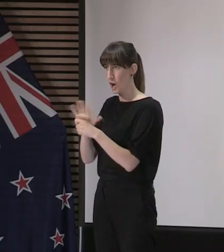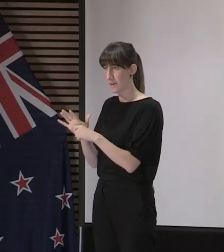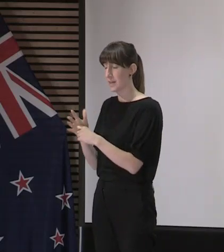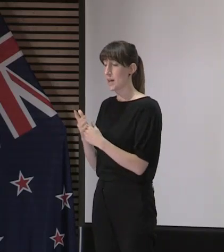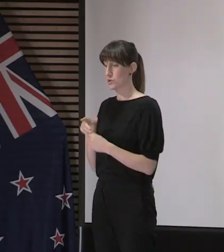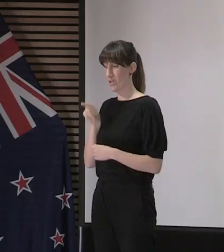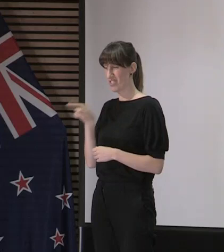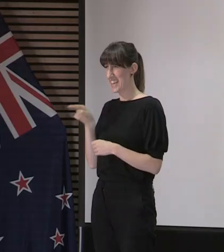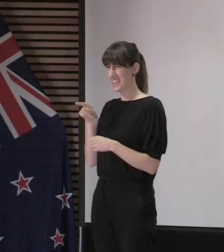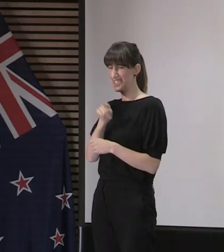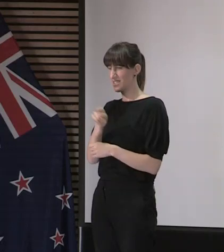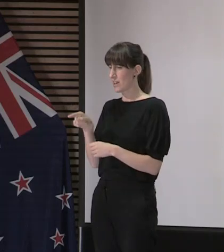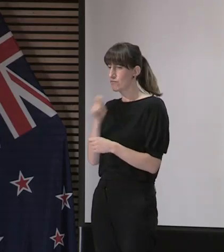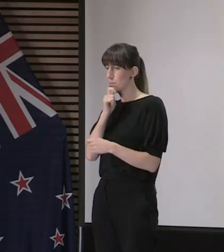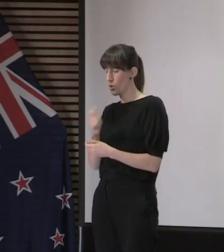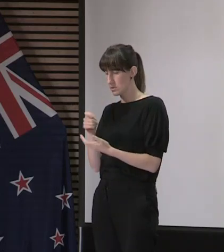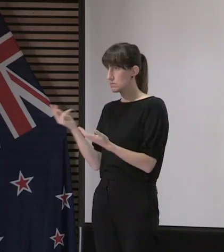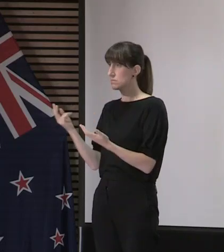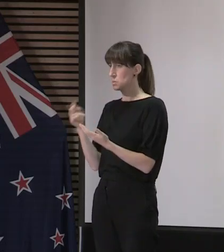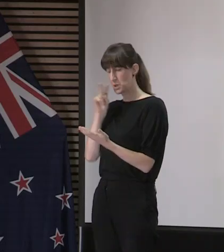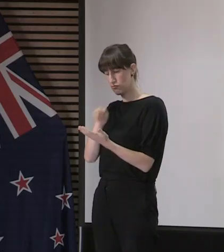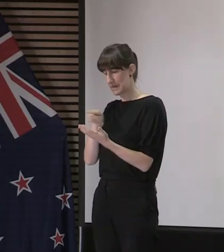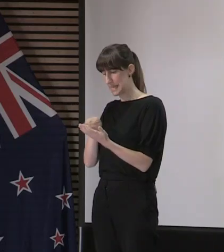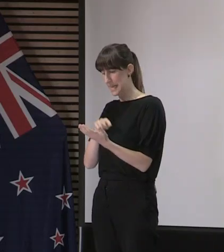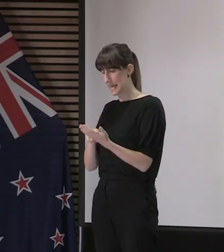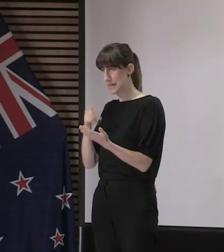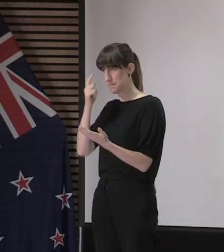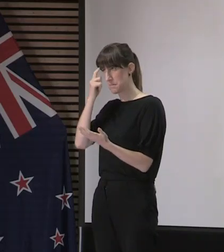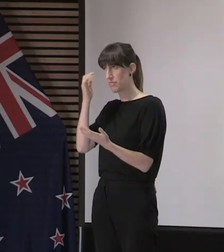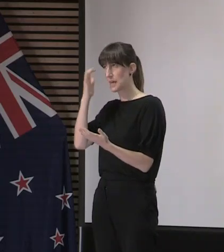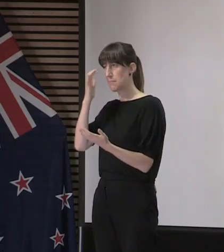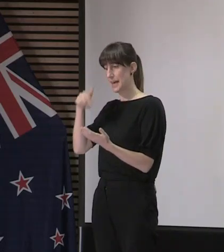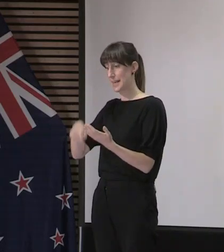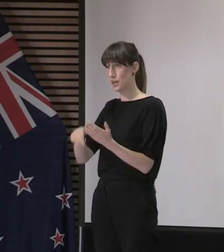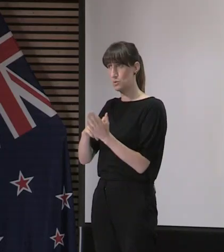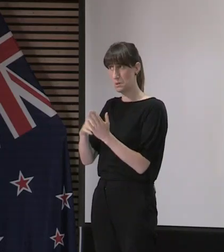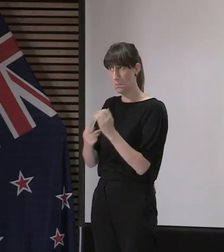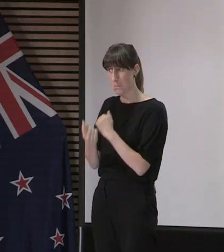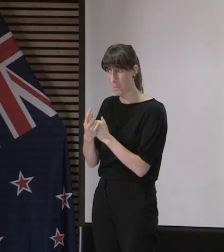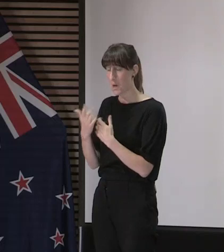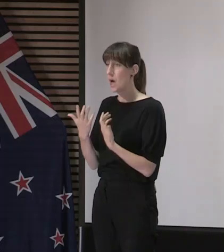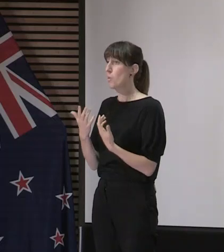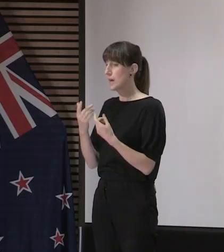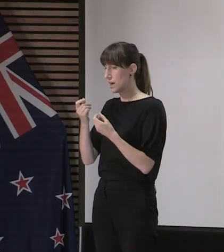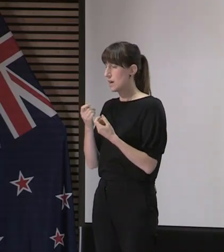positive and others hadn't - again a small number - so these are the sorts of things we are looking at on a daily